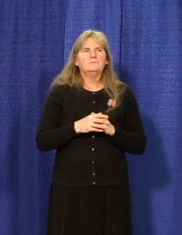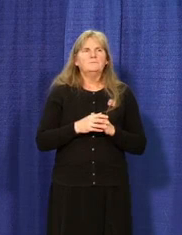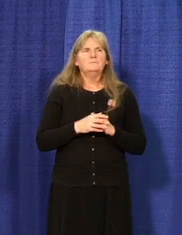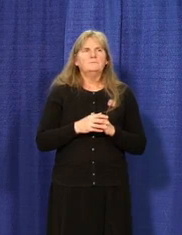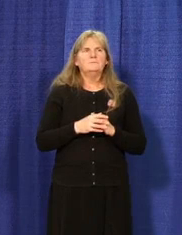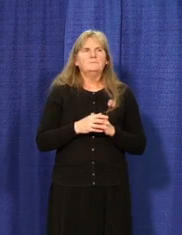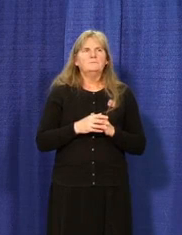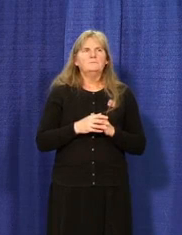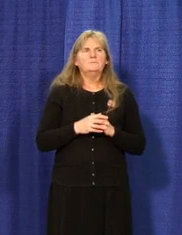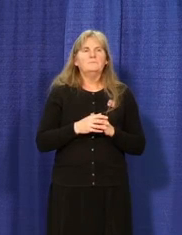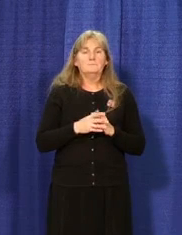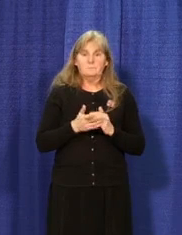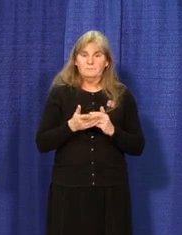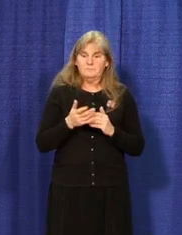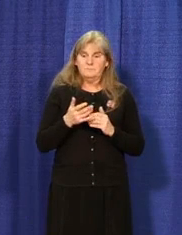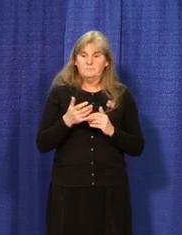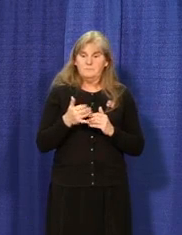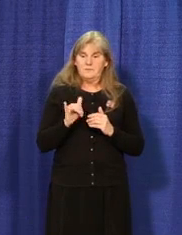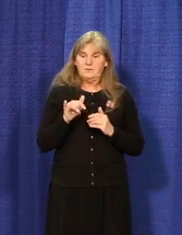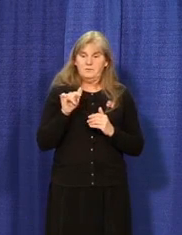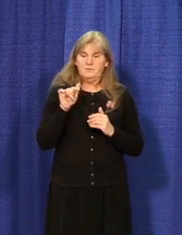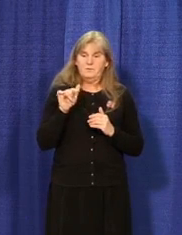Are you still there, Haley?